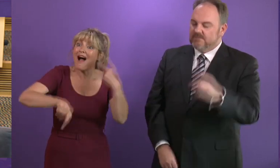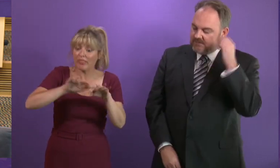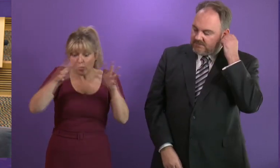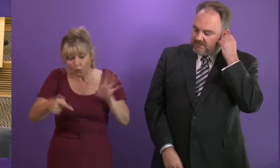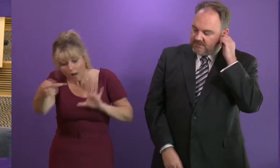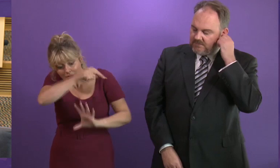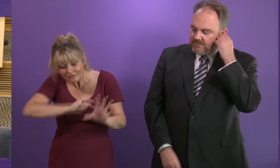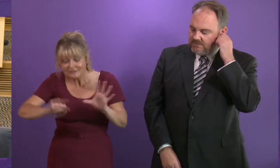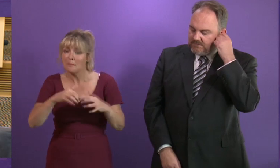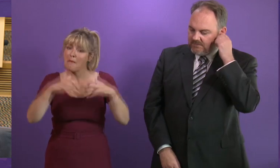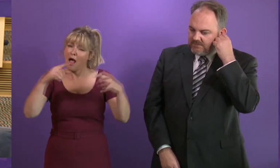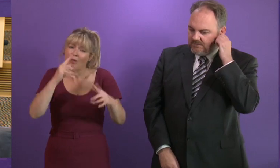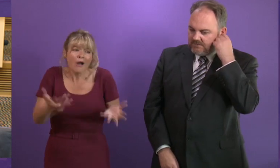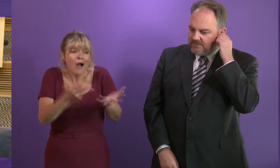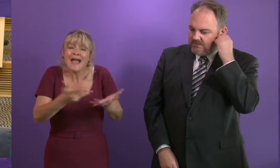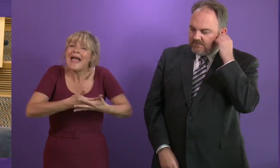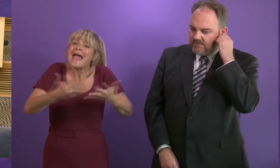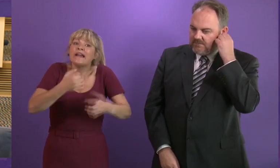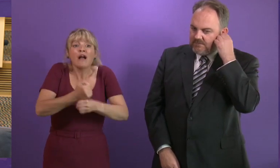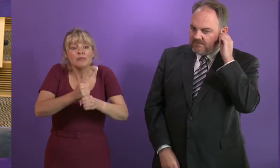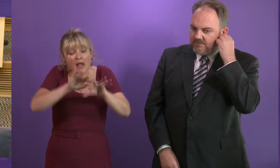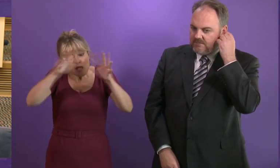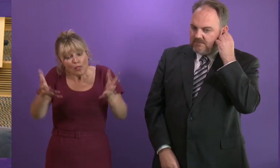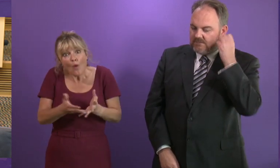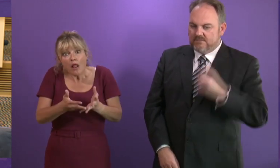make their decisions, I encourage other Governments and Parliaments across not just the rest of